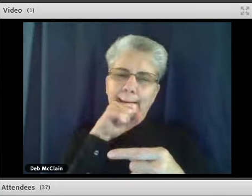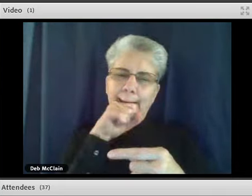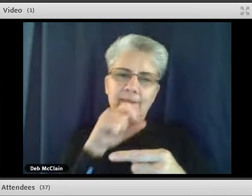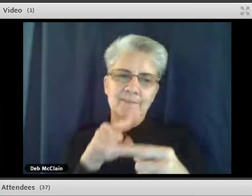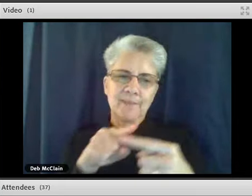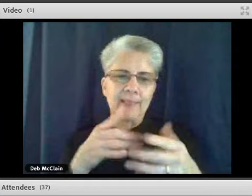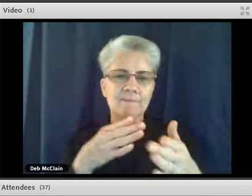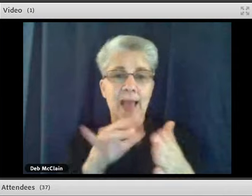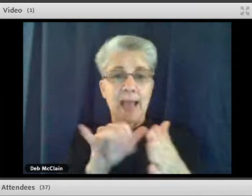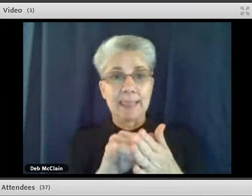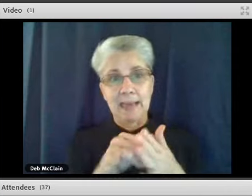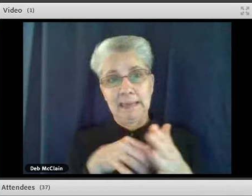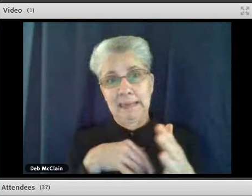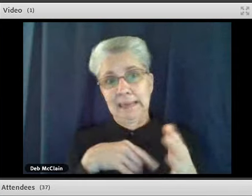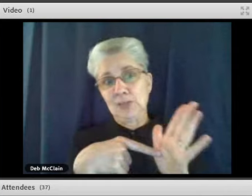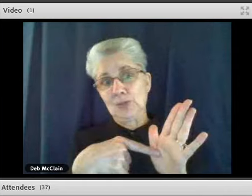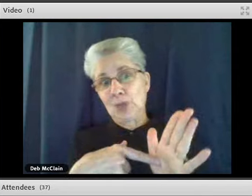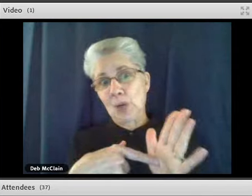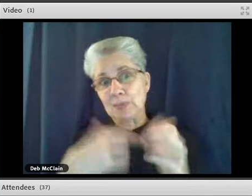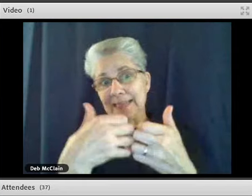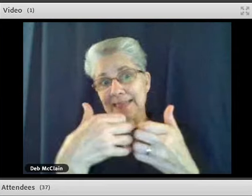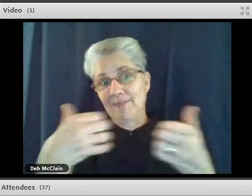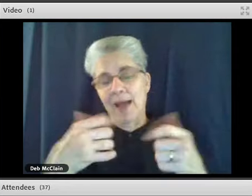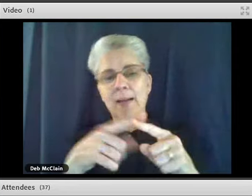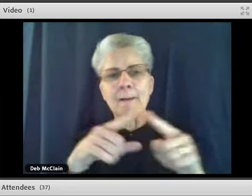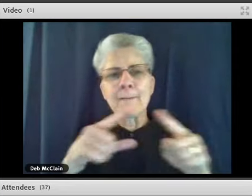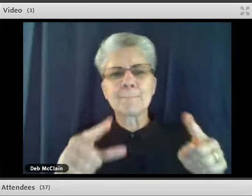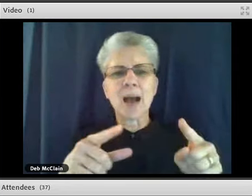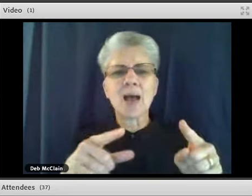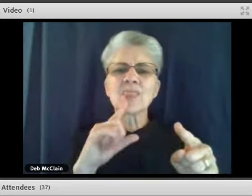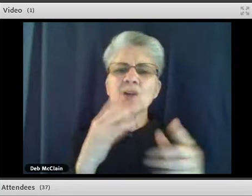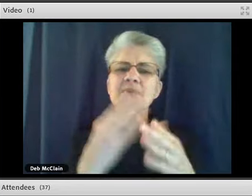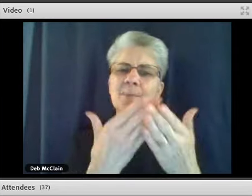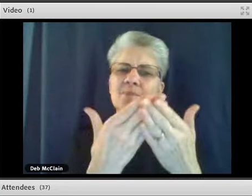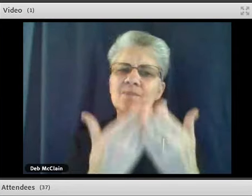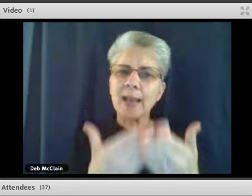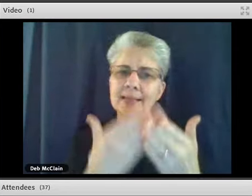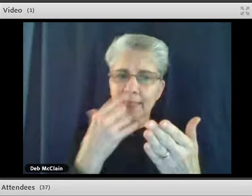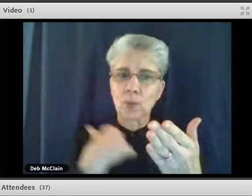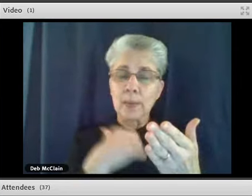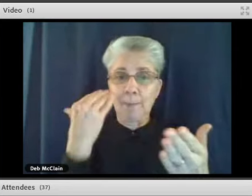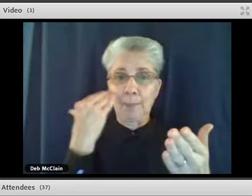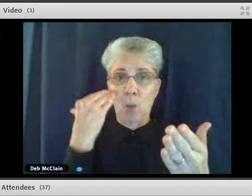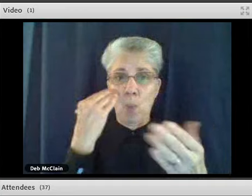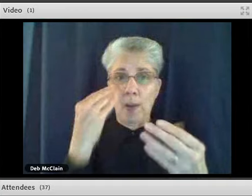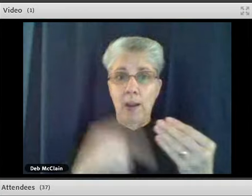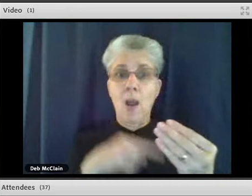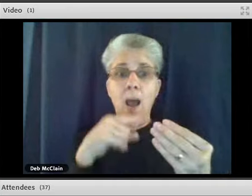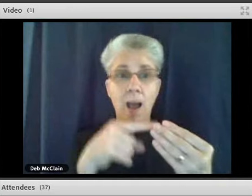It shows that -- I mean, I don't really love this graphic, in the fact that it points out the divide, but that it points out some facts